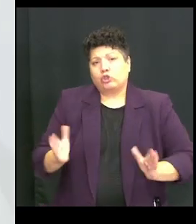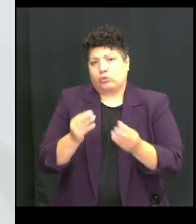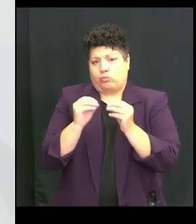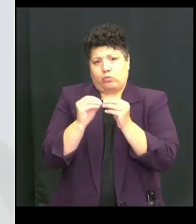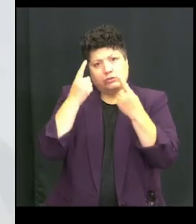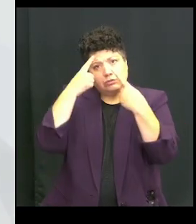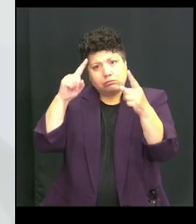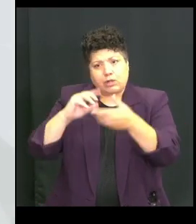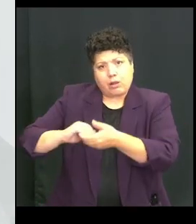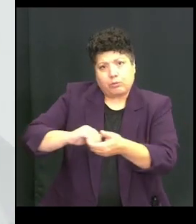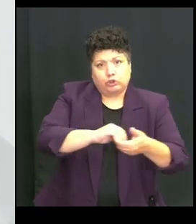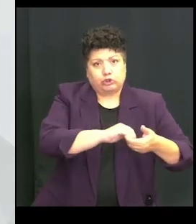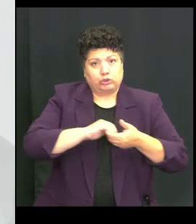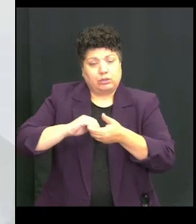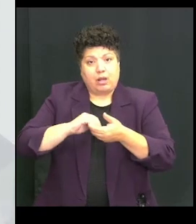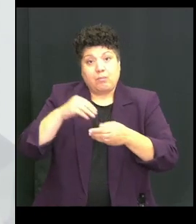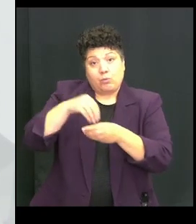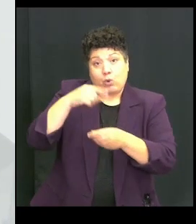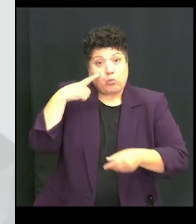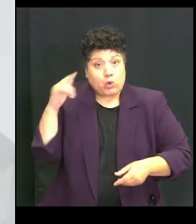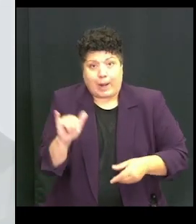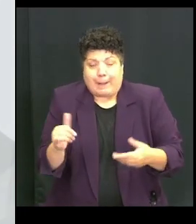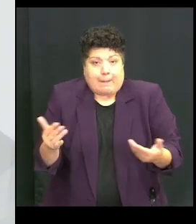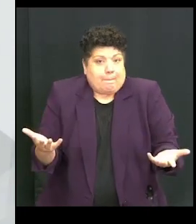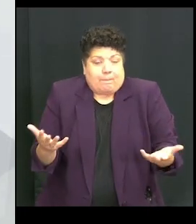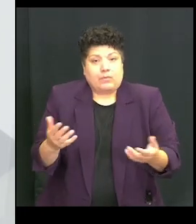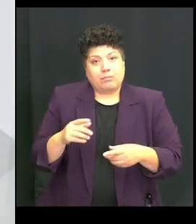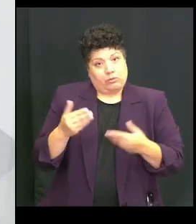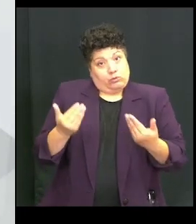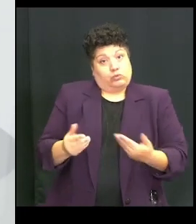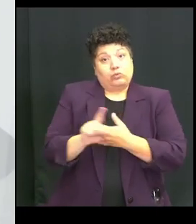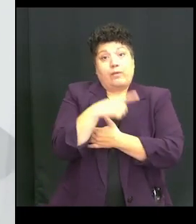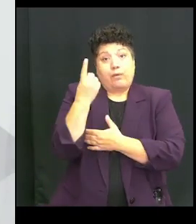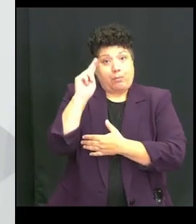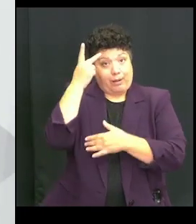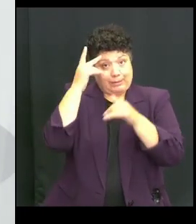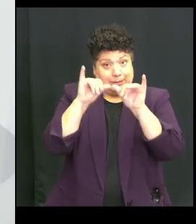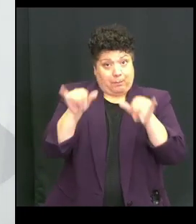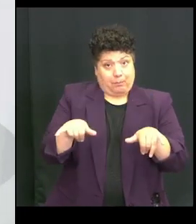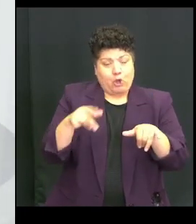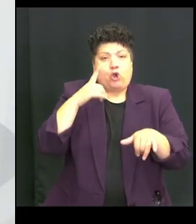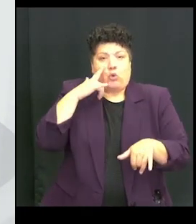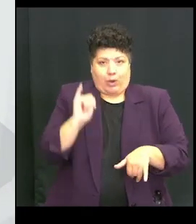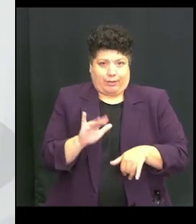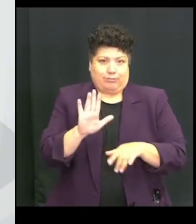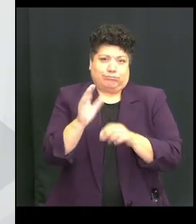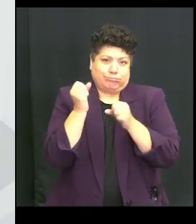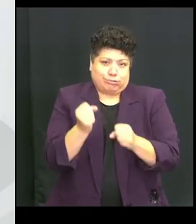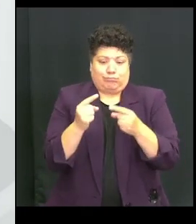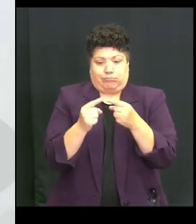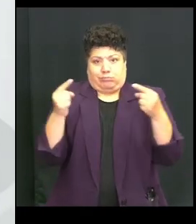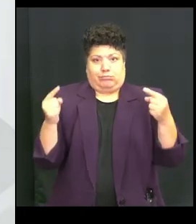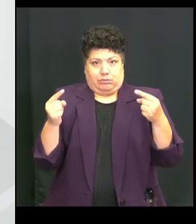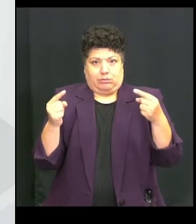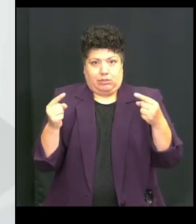But there are inherent features of the Canadian political system that definitely sharpen things. Yes.